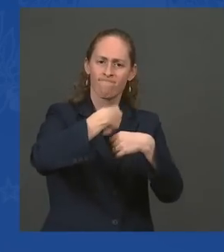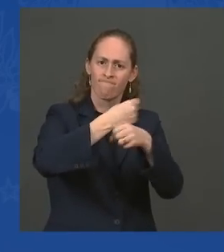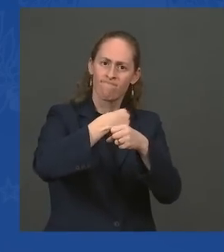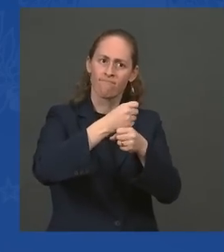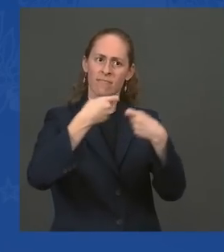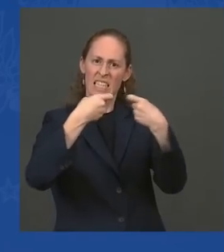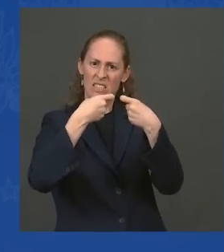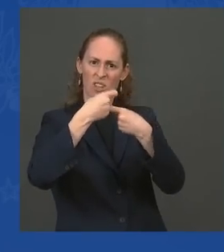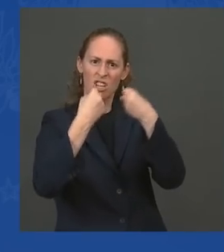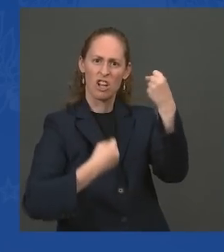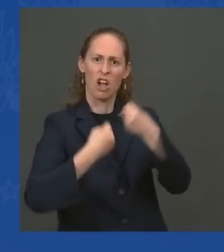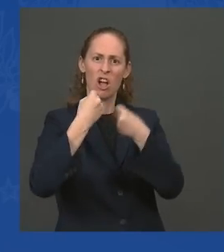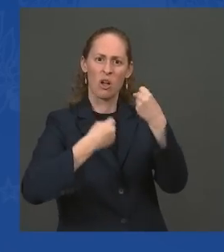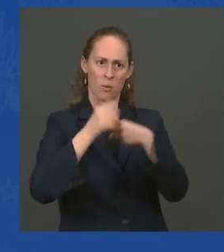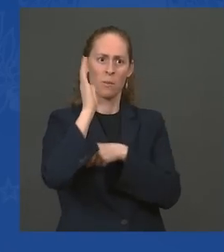All in the United States.